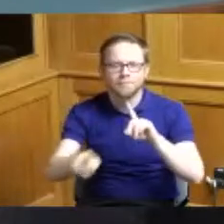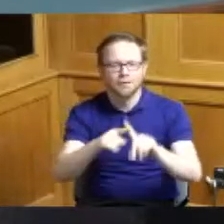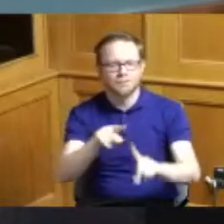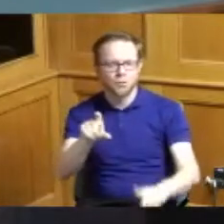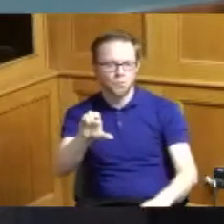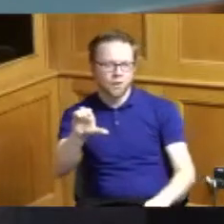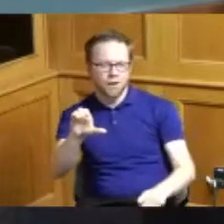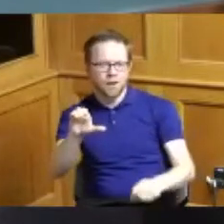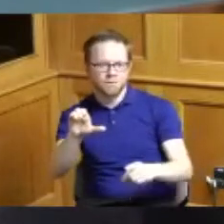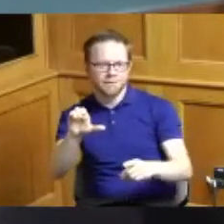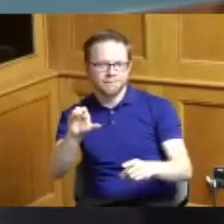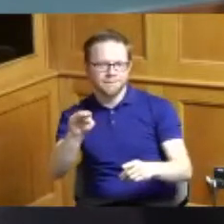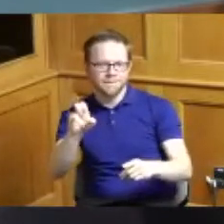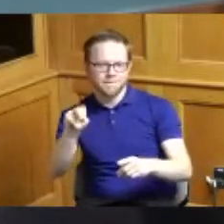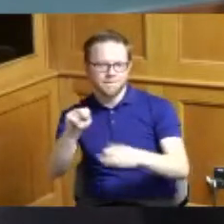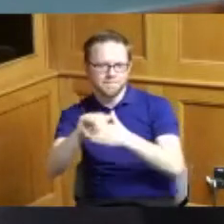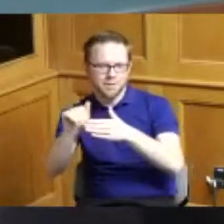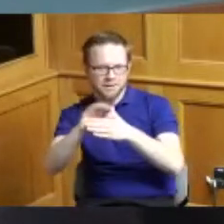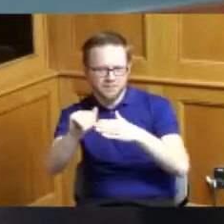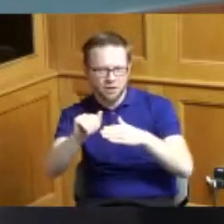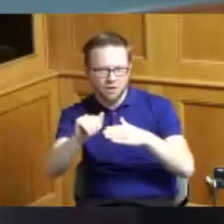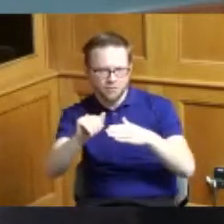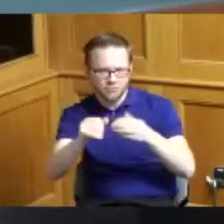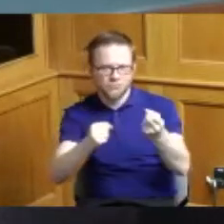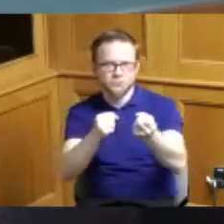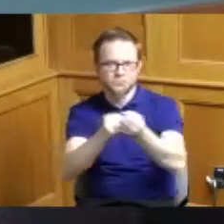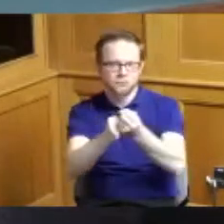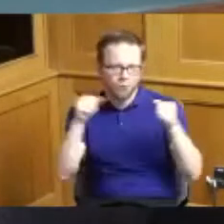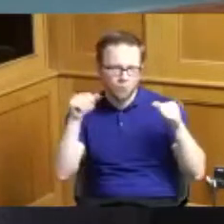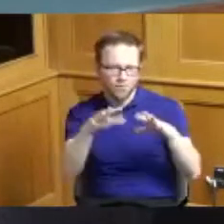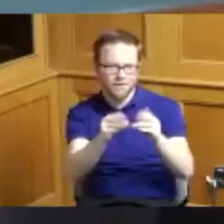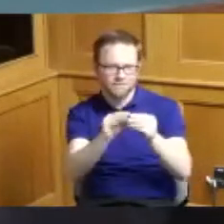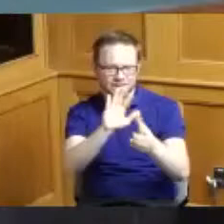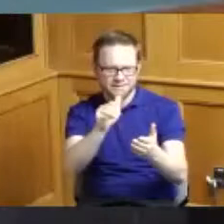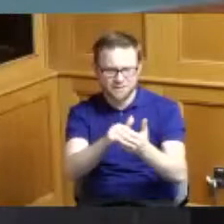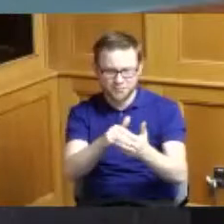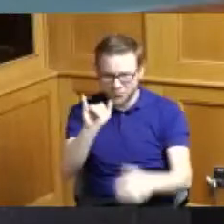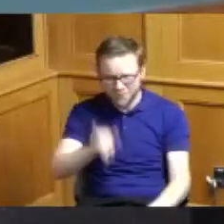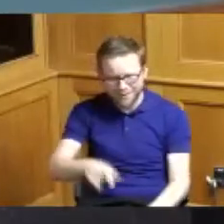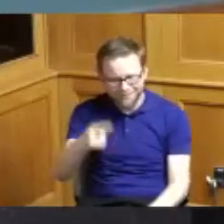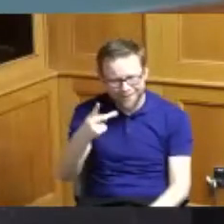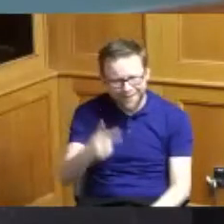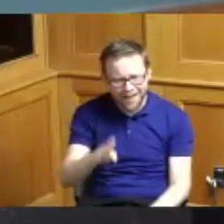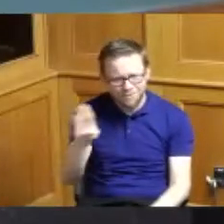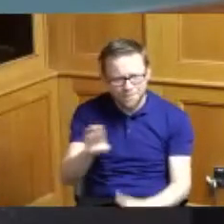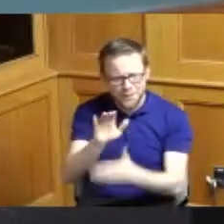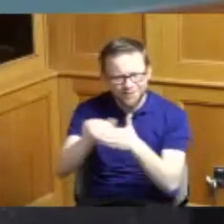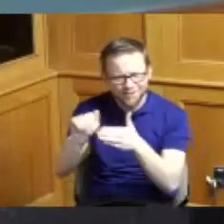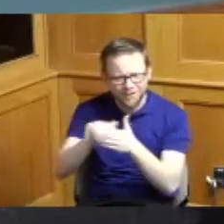at minimum for a convention center so that's almost half a billion dollars and then we've got